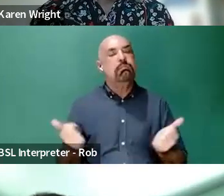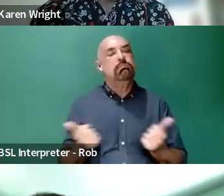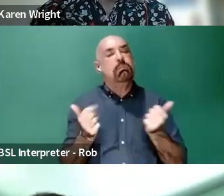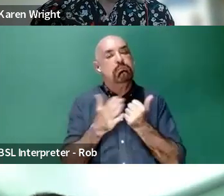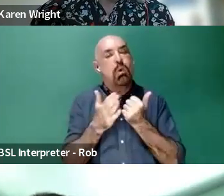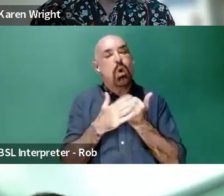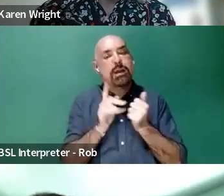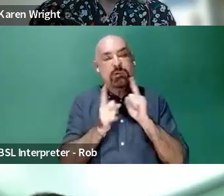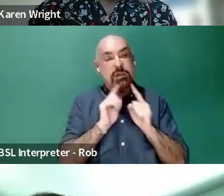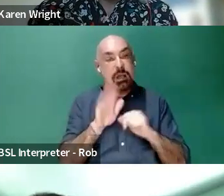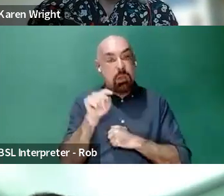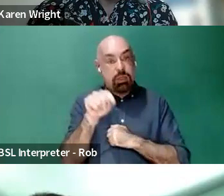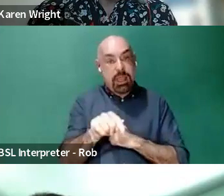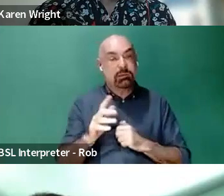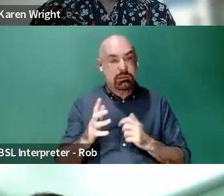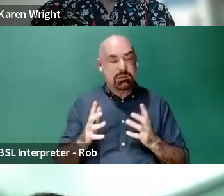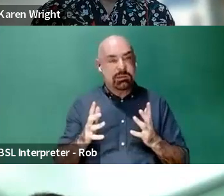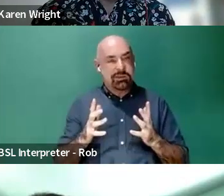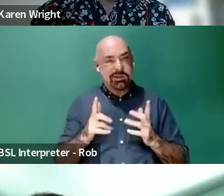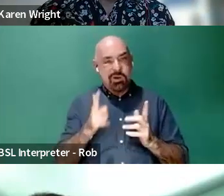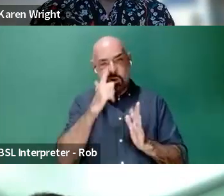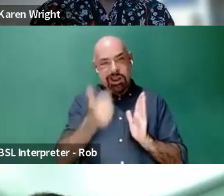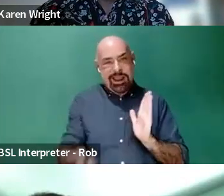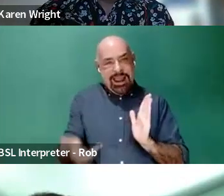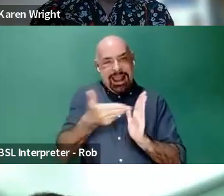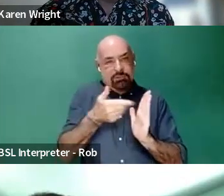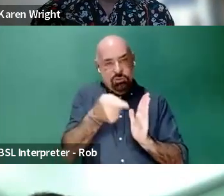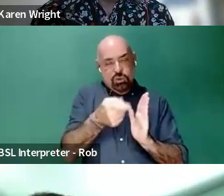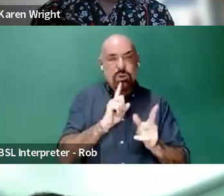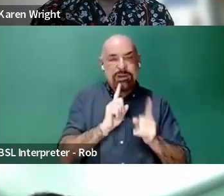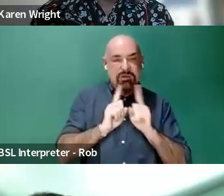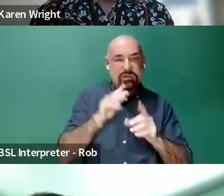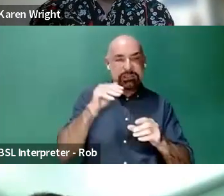then we'll be able to add that to the information on acoustics.